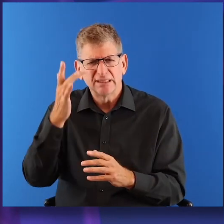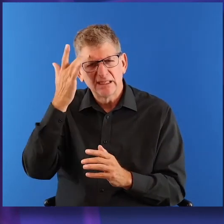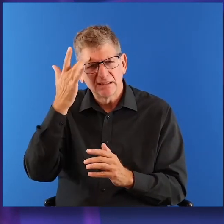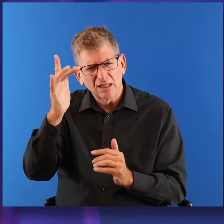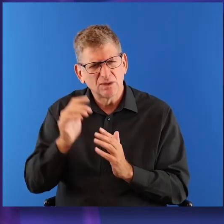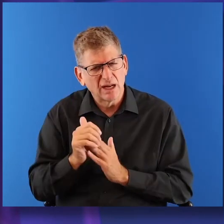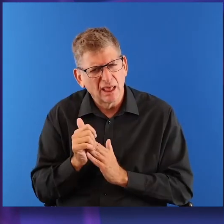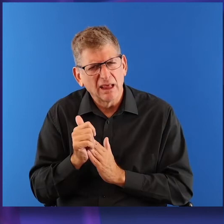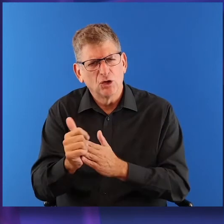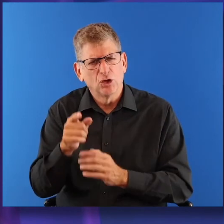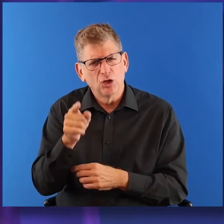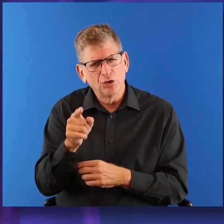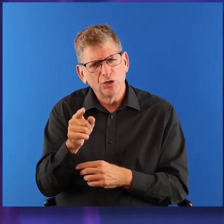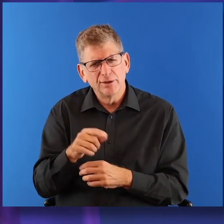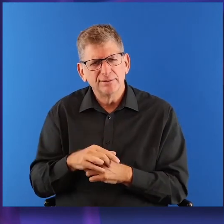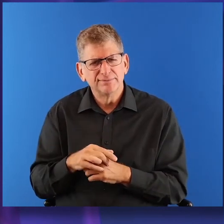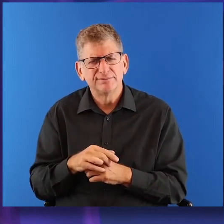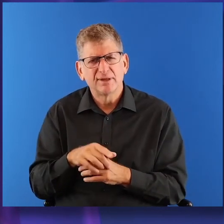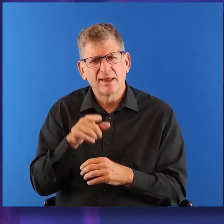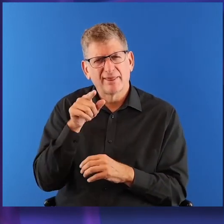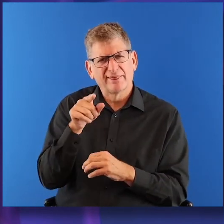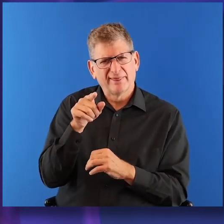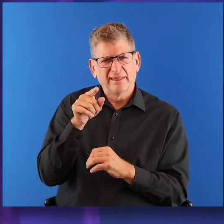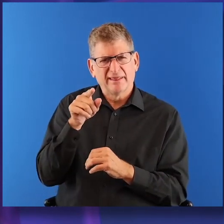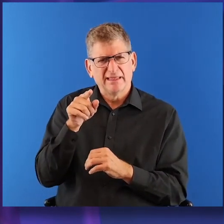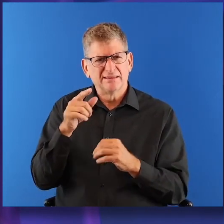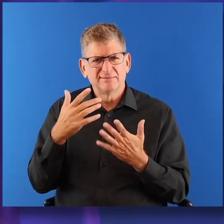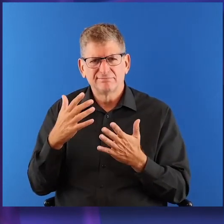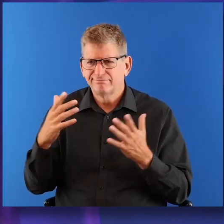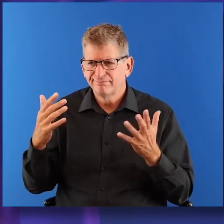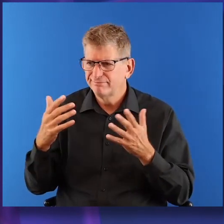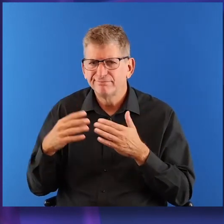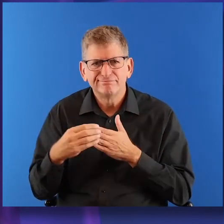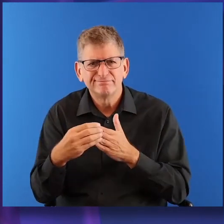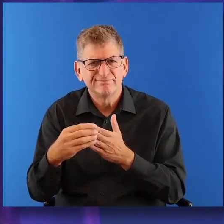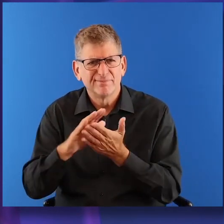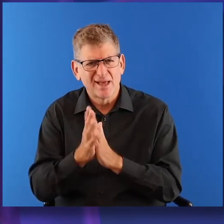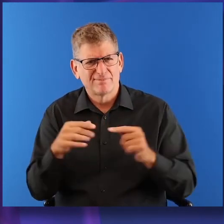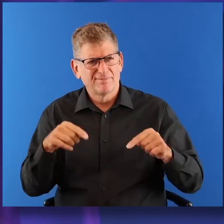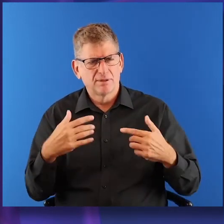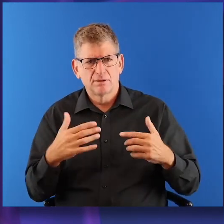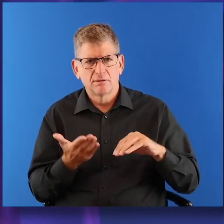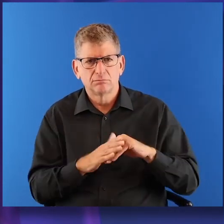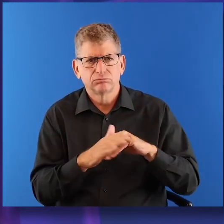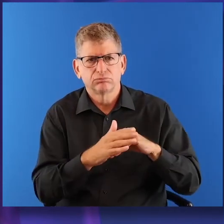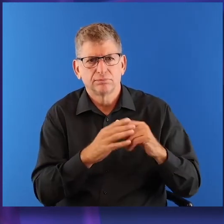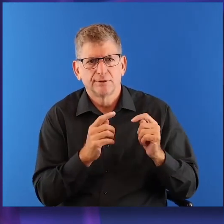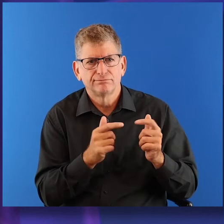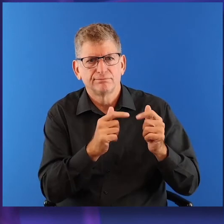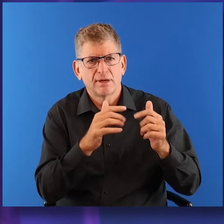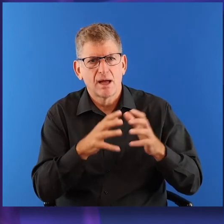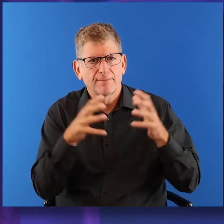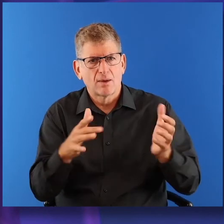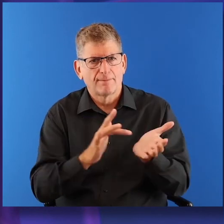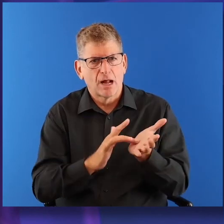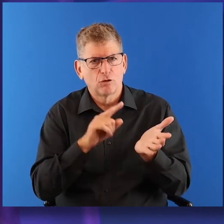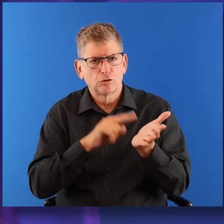and this has led to a growing and accelerating amount of